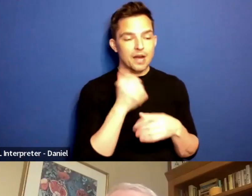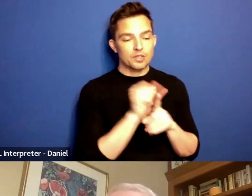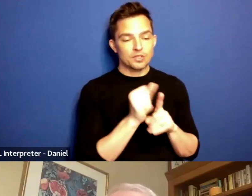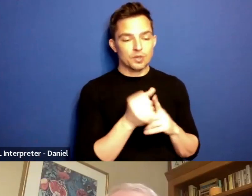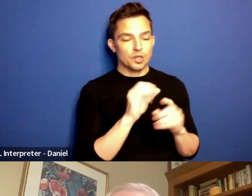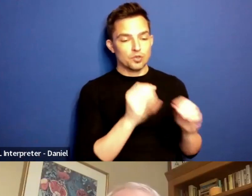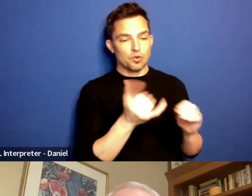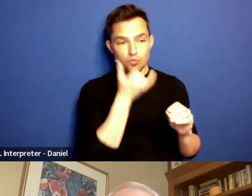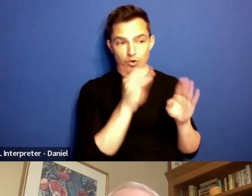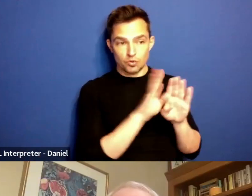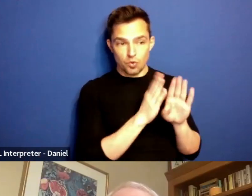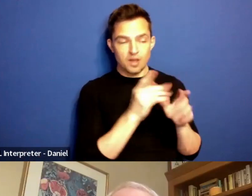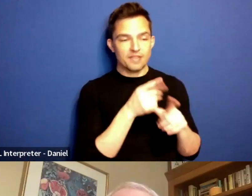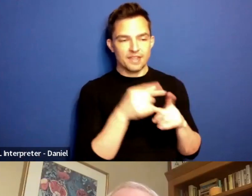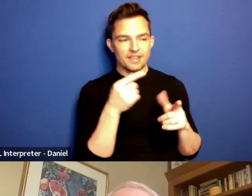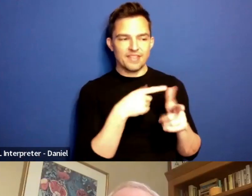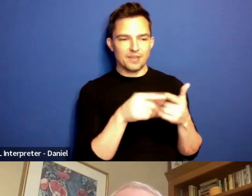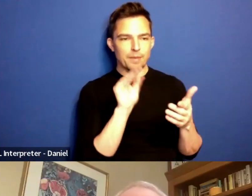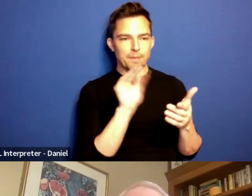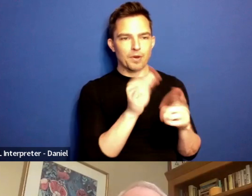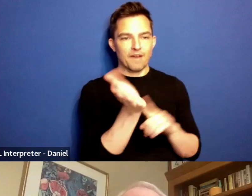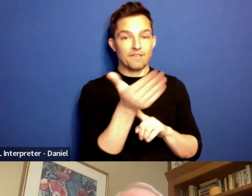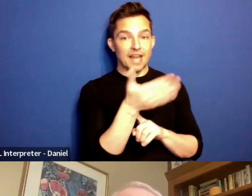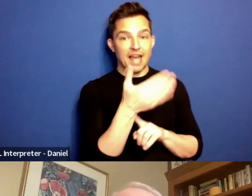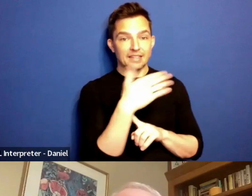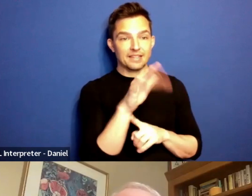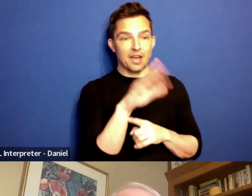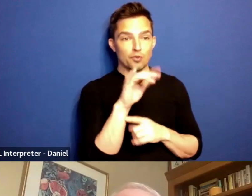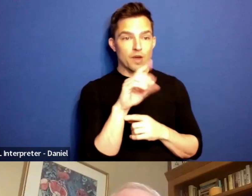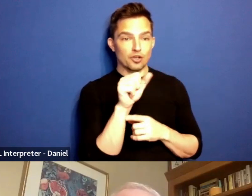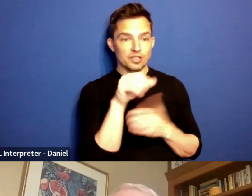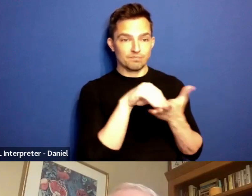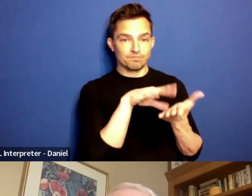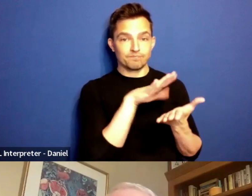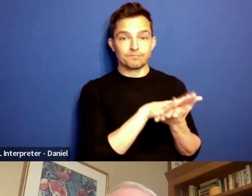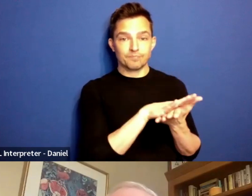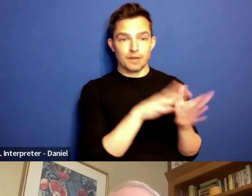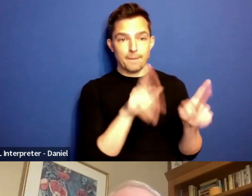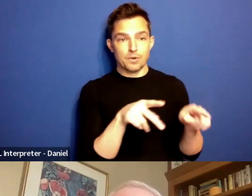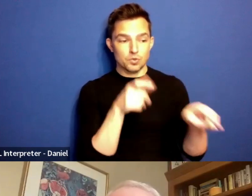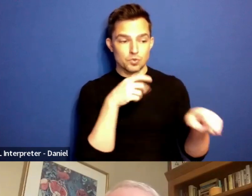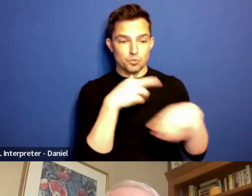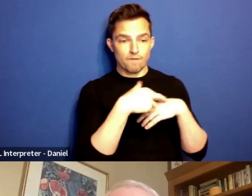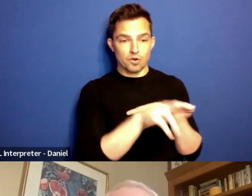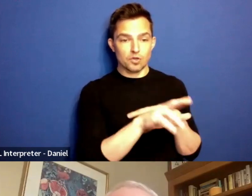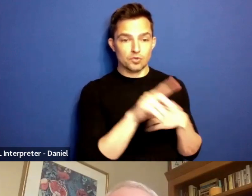on. If that person has been referred to their area agency on